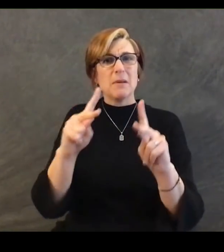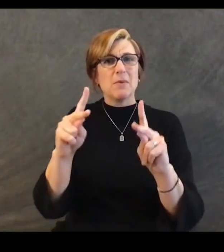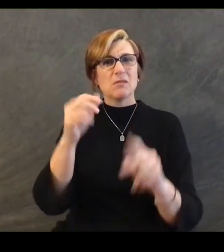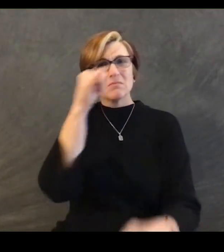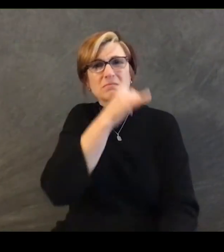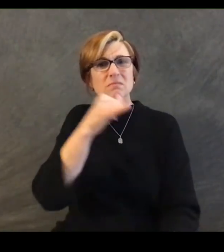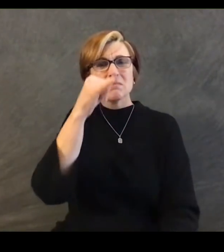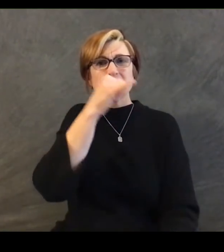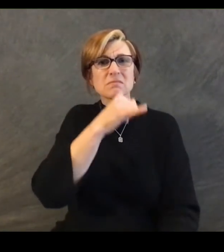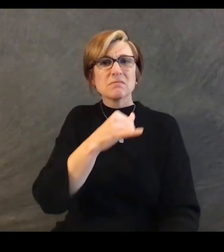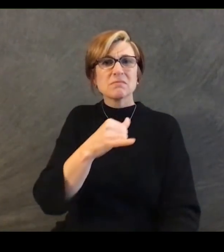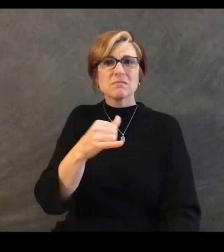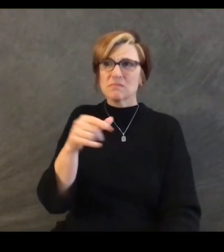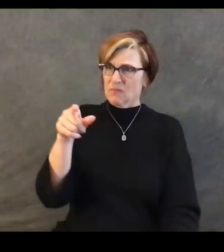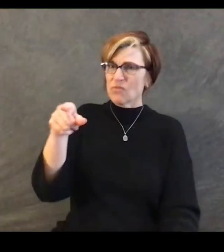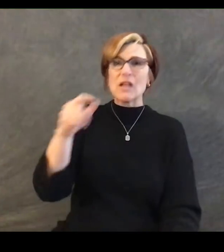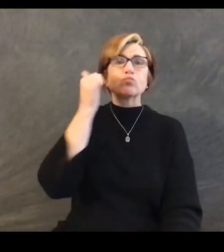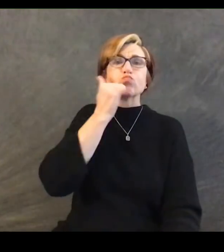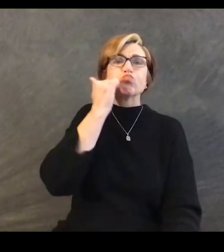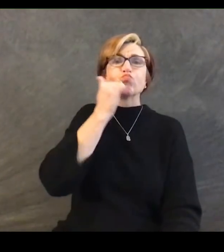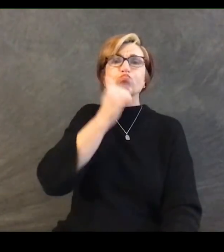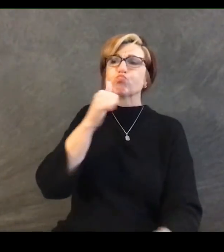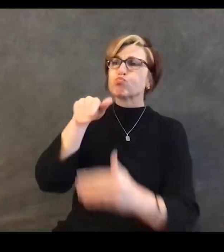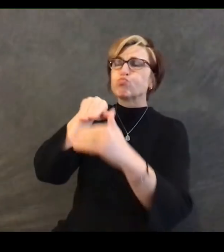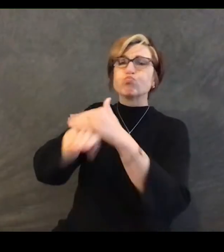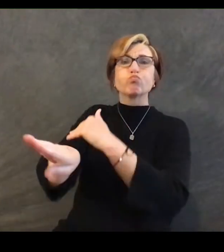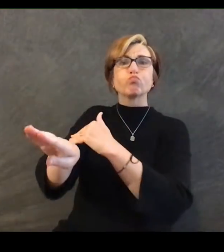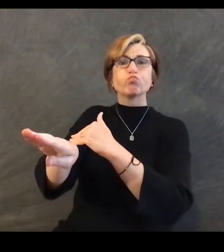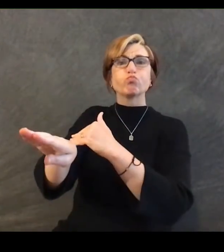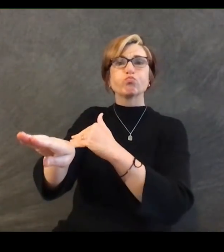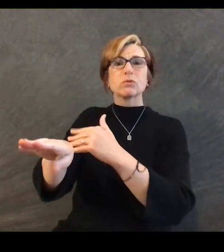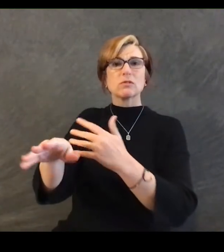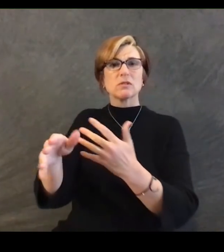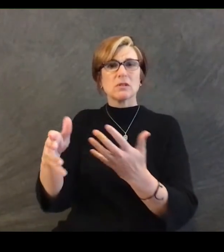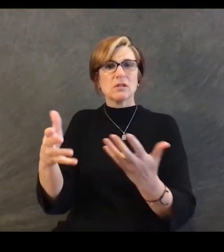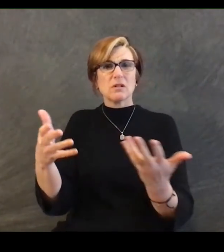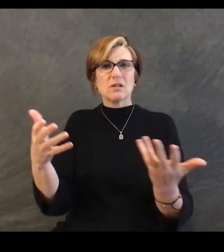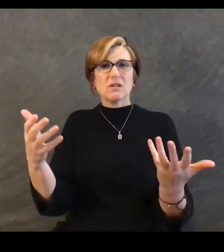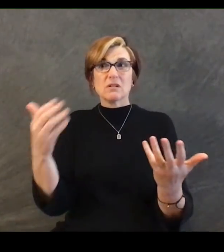know you have you have lots of things flying around in the air you don't know